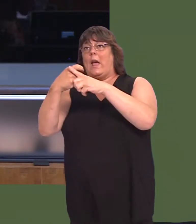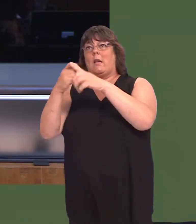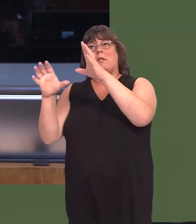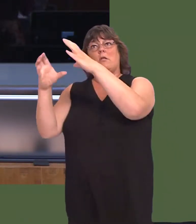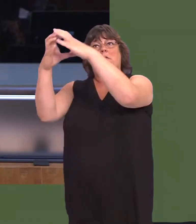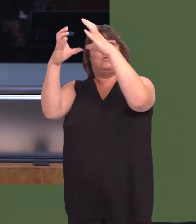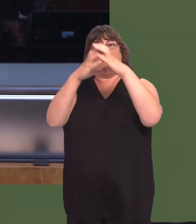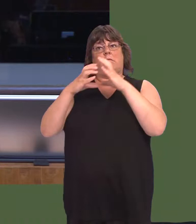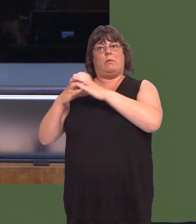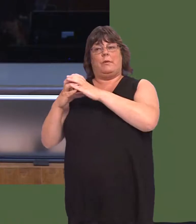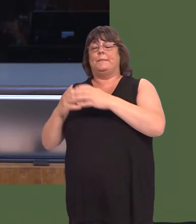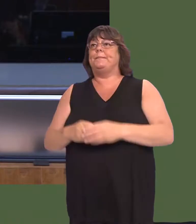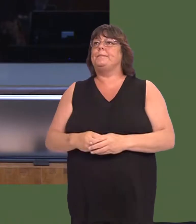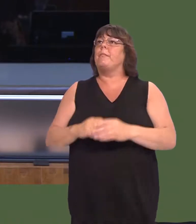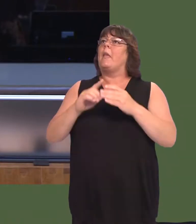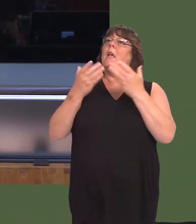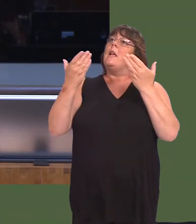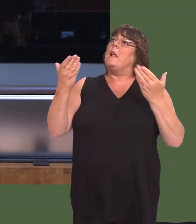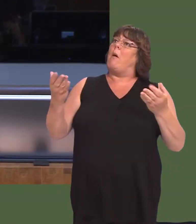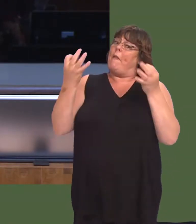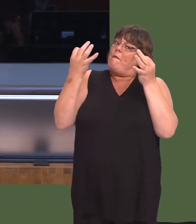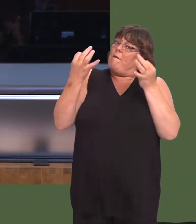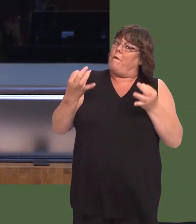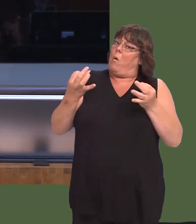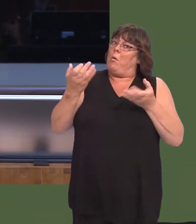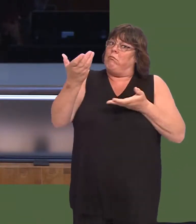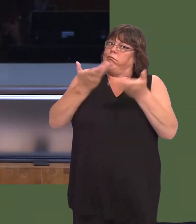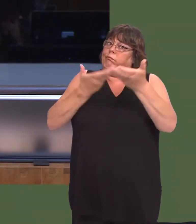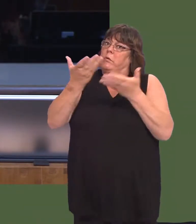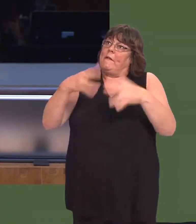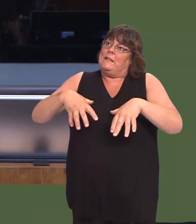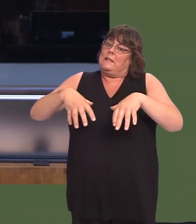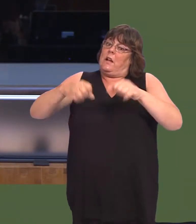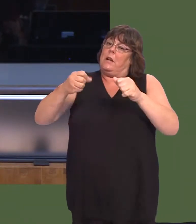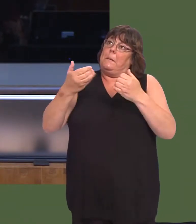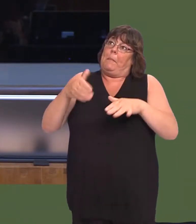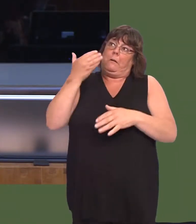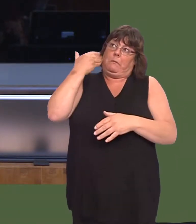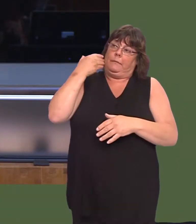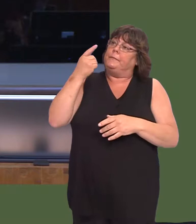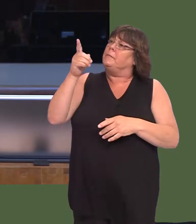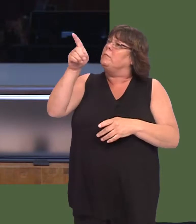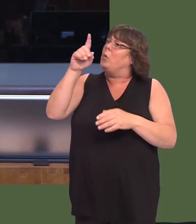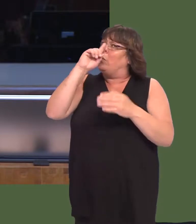First Minister, now that the formal negotiations are under way, what will you do to ensure